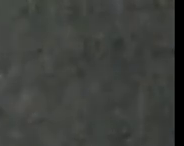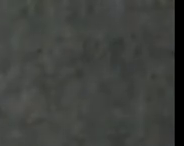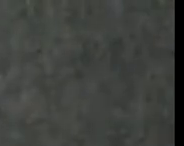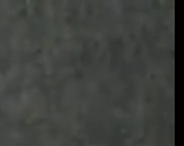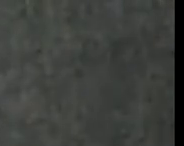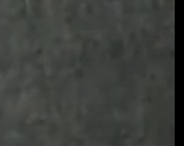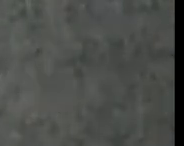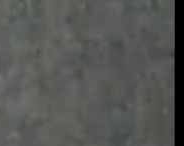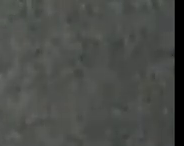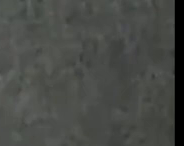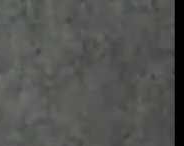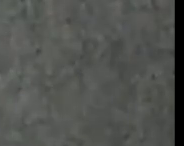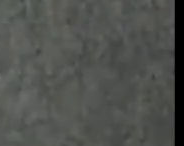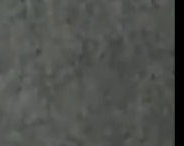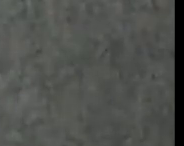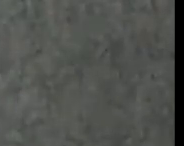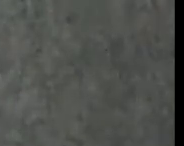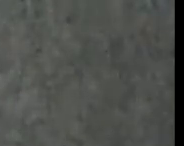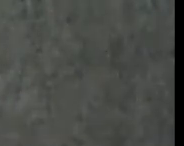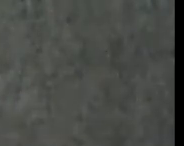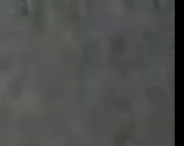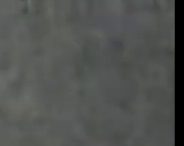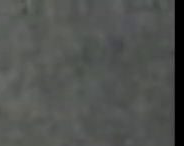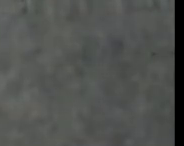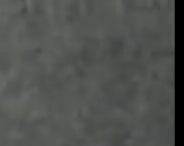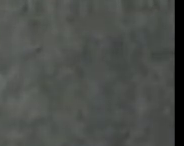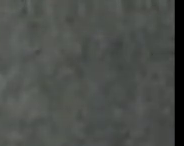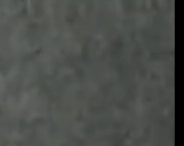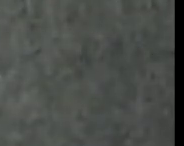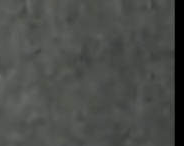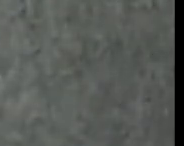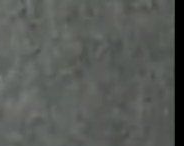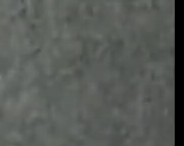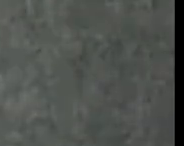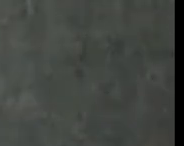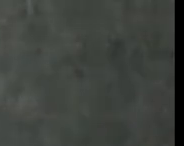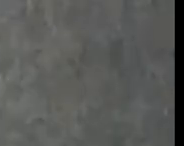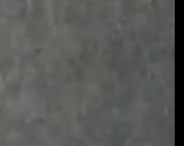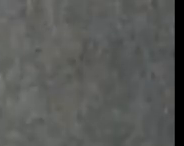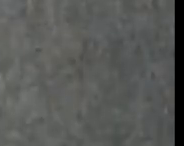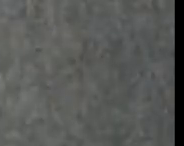to make contact with one with one of the interns, absolutely. Please follow through and do that.